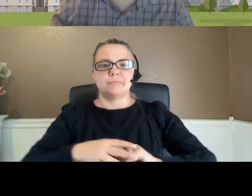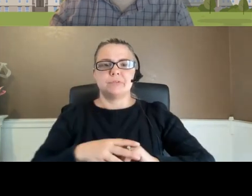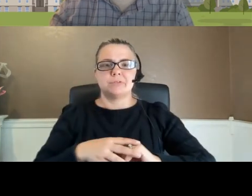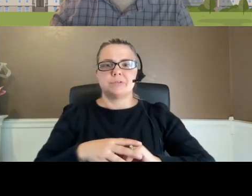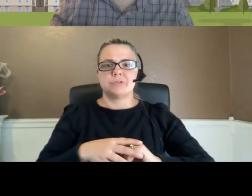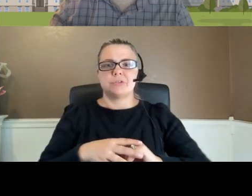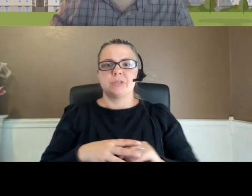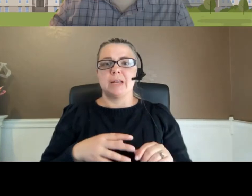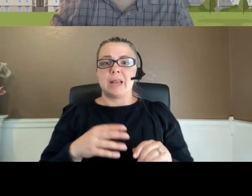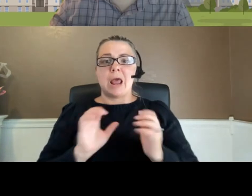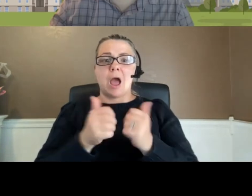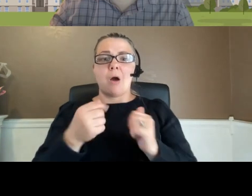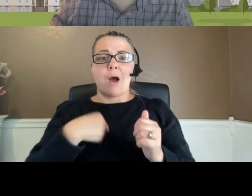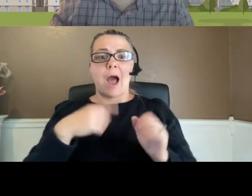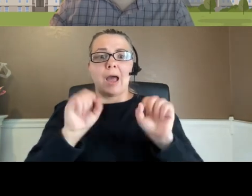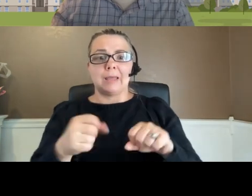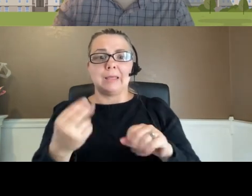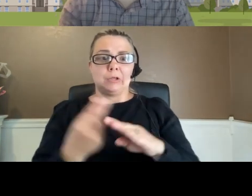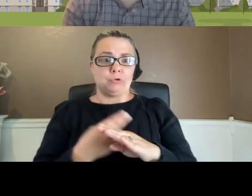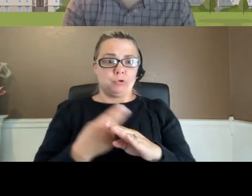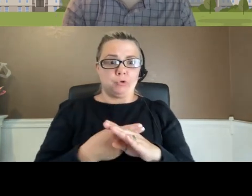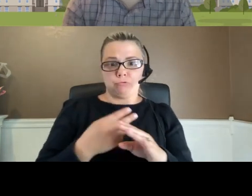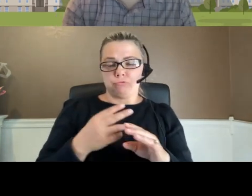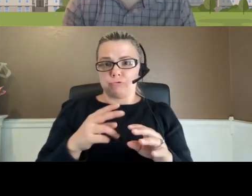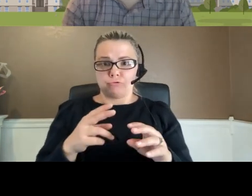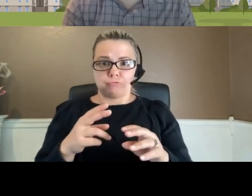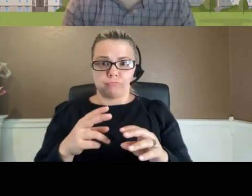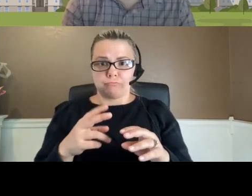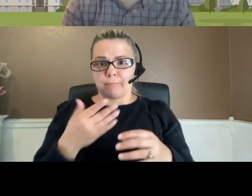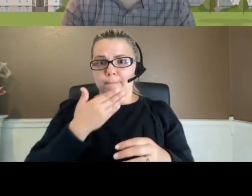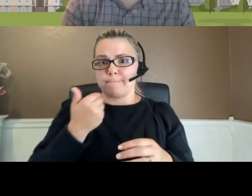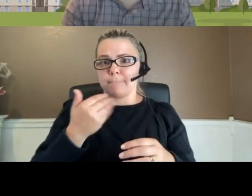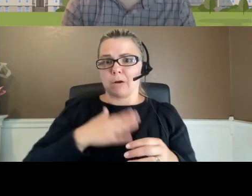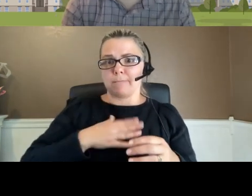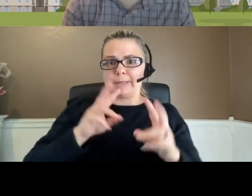Now it is mouse only but it can give me that that information that WAVE alone can't always provide.